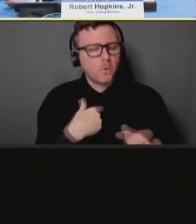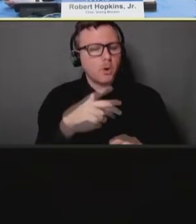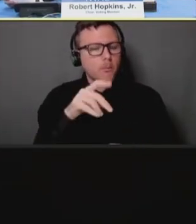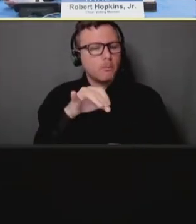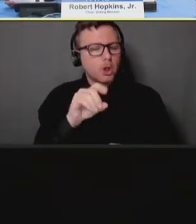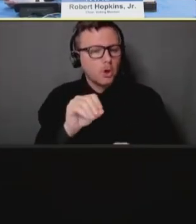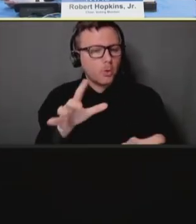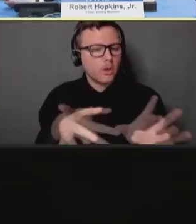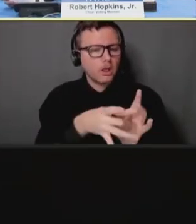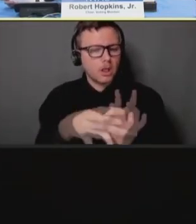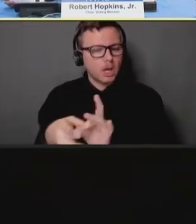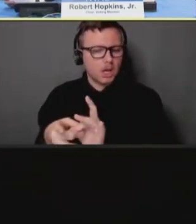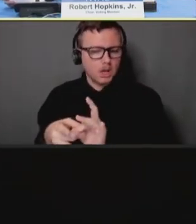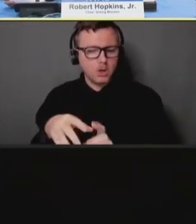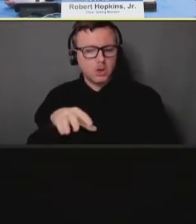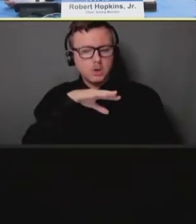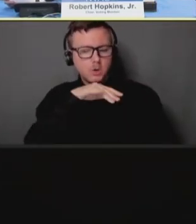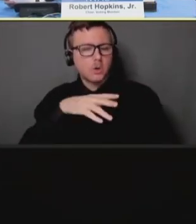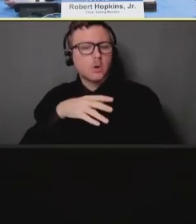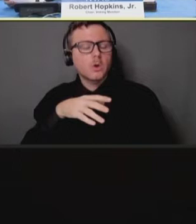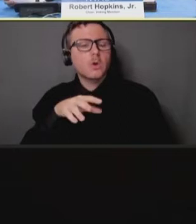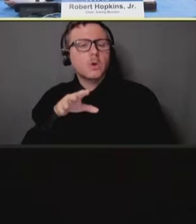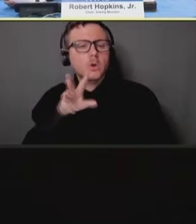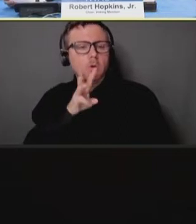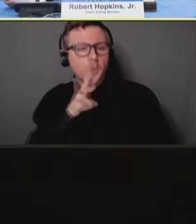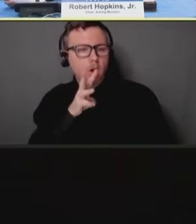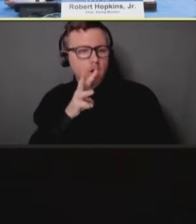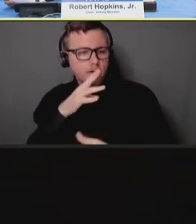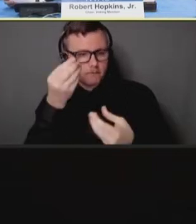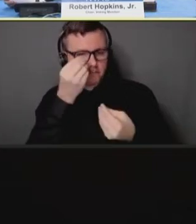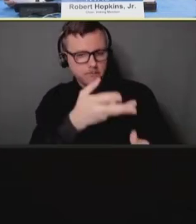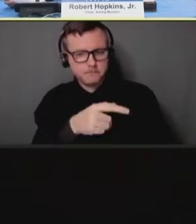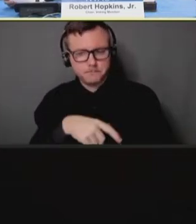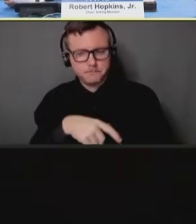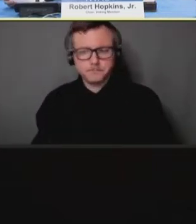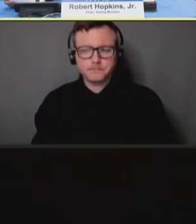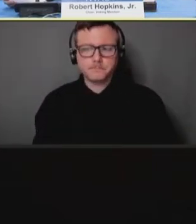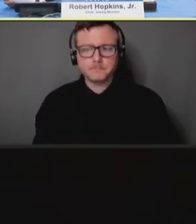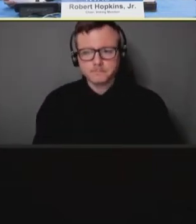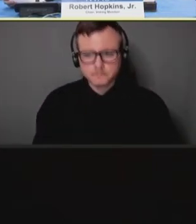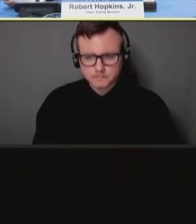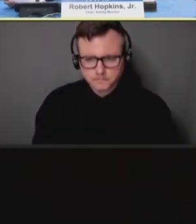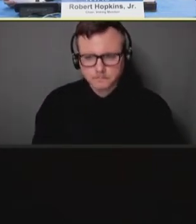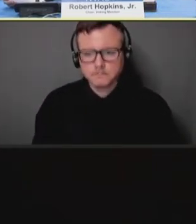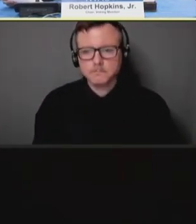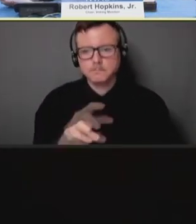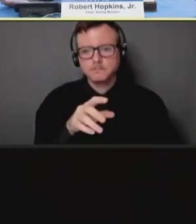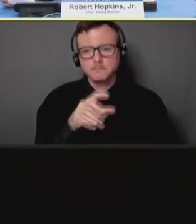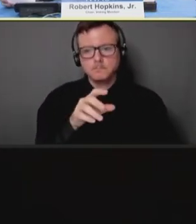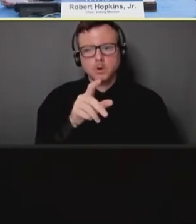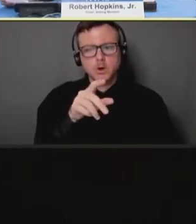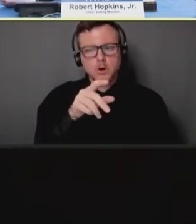That will be followed by Dr Patricia Schnabel Ruppert and the Rockland County Health Department about the recent case in New York.